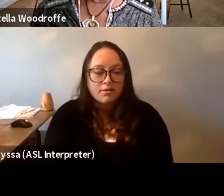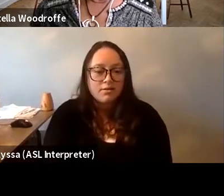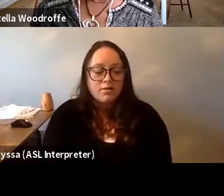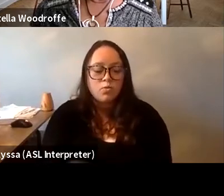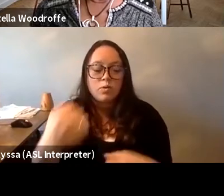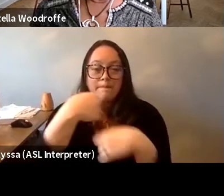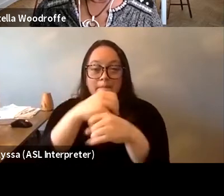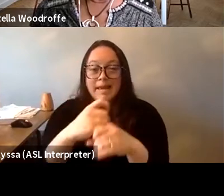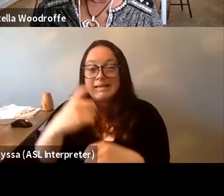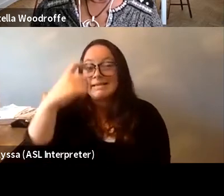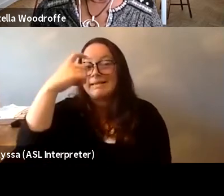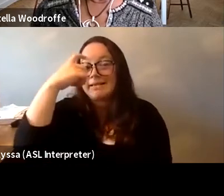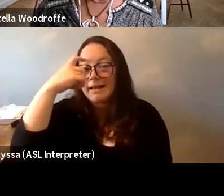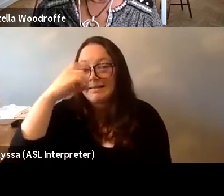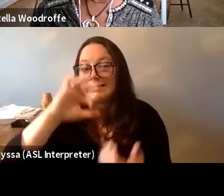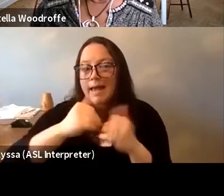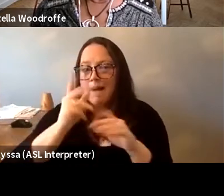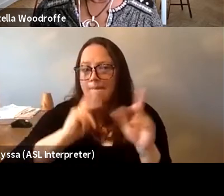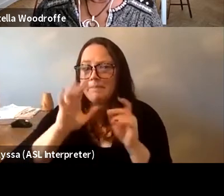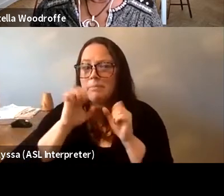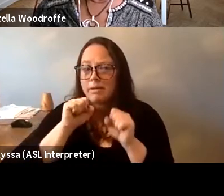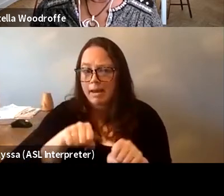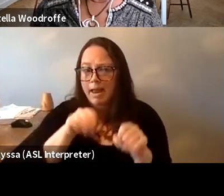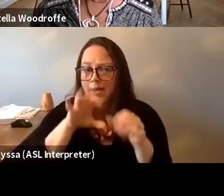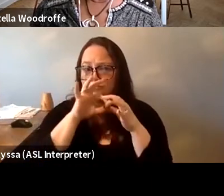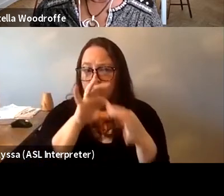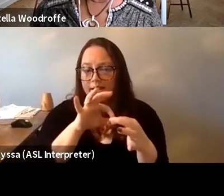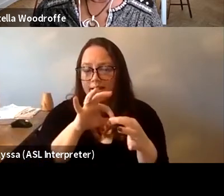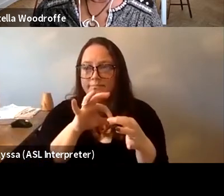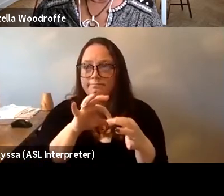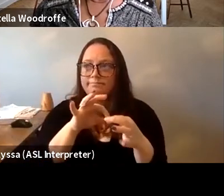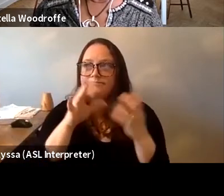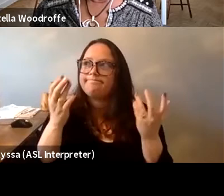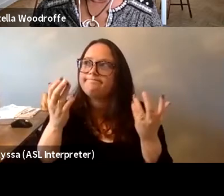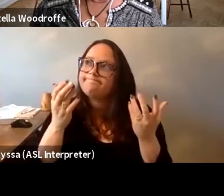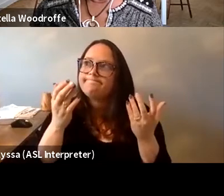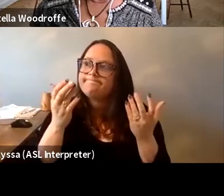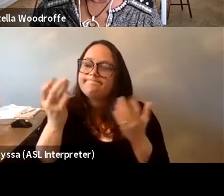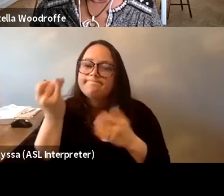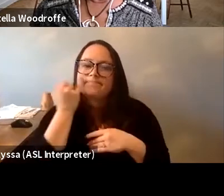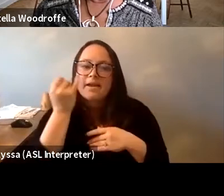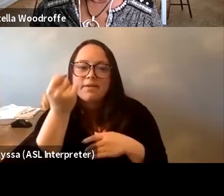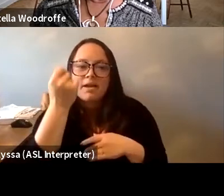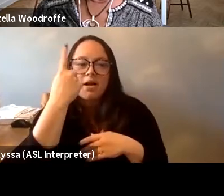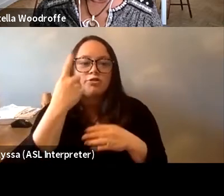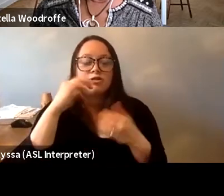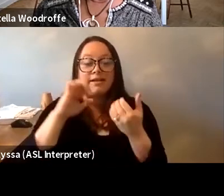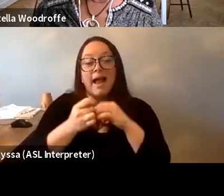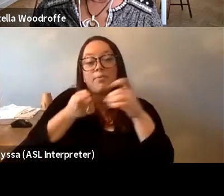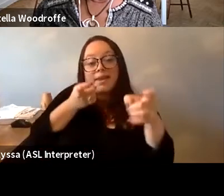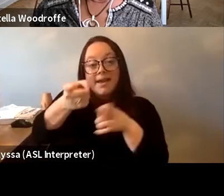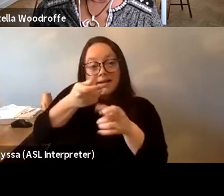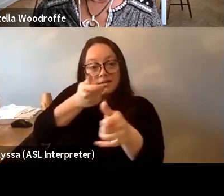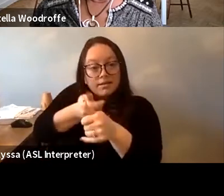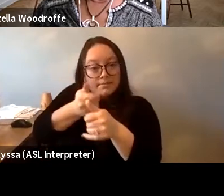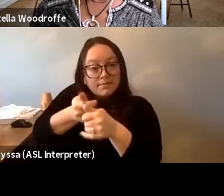can relate to that. Like, if they understand like, how they handle on the road, or how they feel if they get